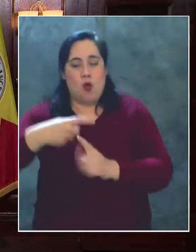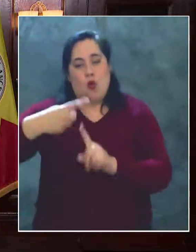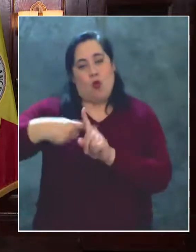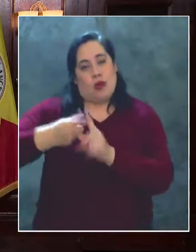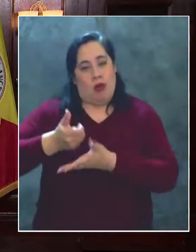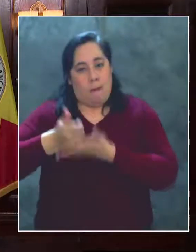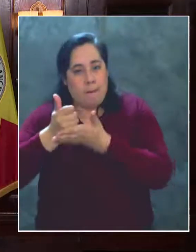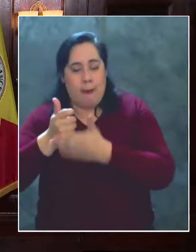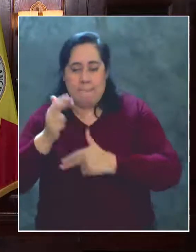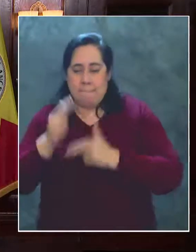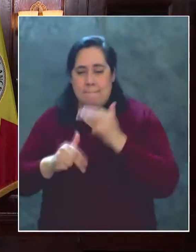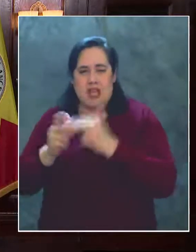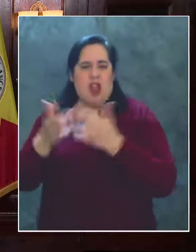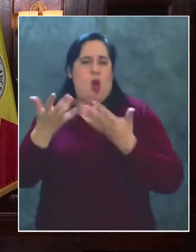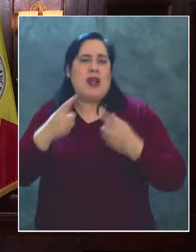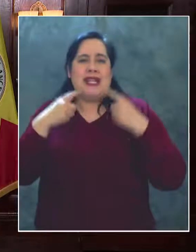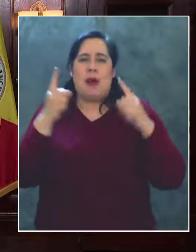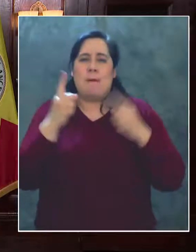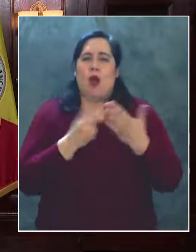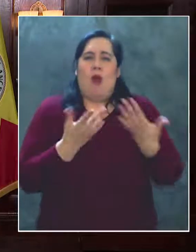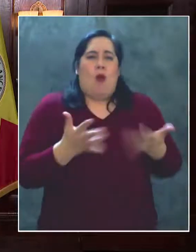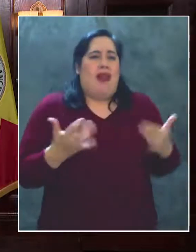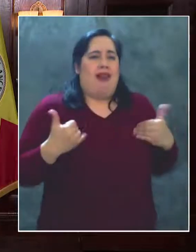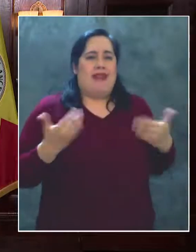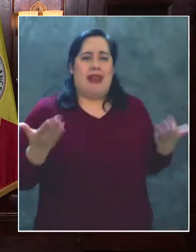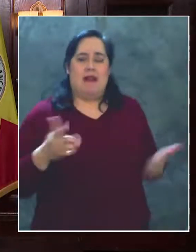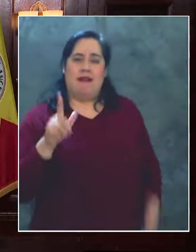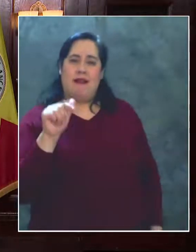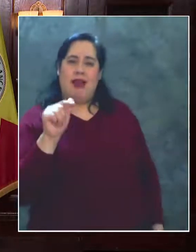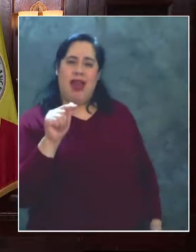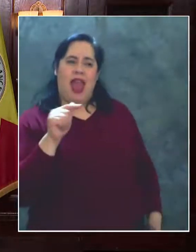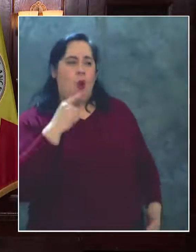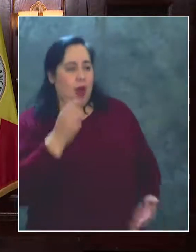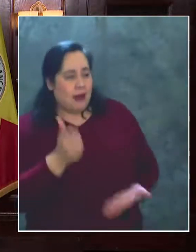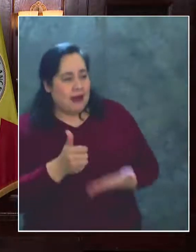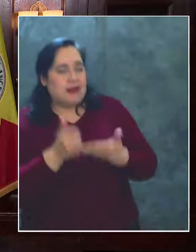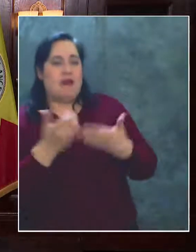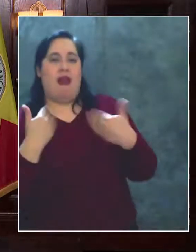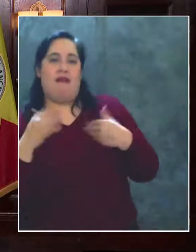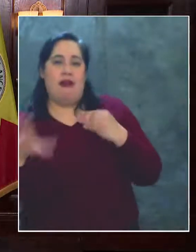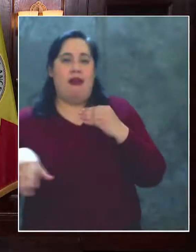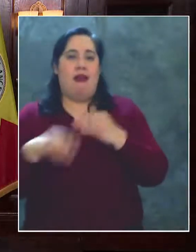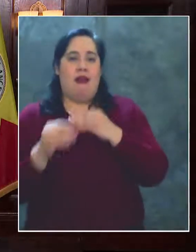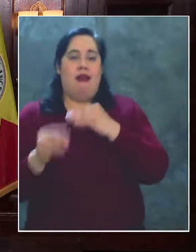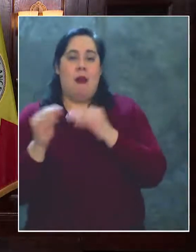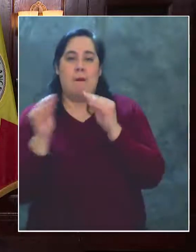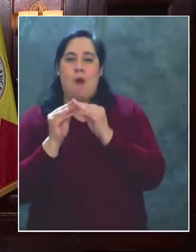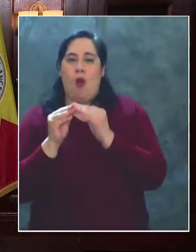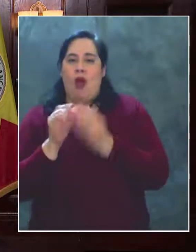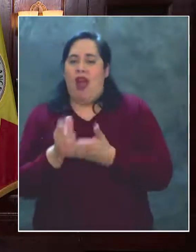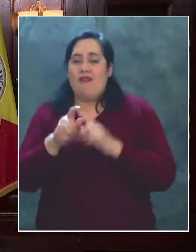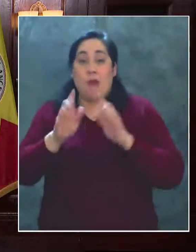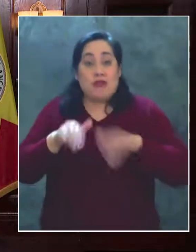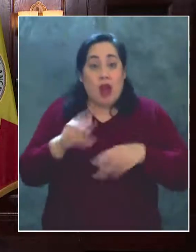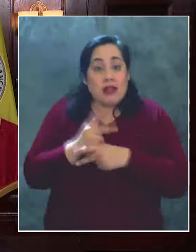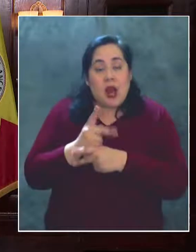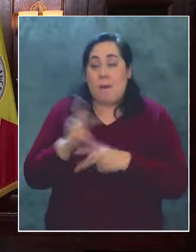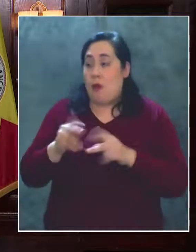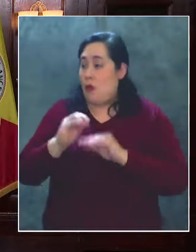ASSISTANT AND RENTAL ASSISTANCE THAT BUILDS ON THE PROGRAMS THAT WE HAVE. AND HAS AID FOR EVERYTHING FROM